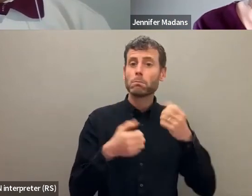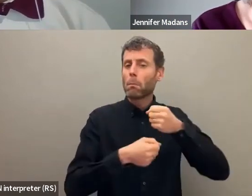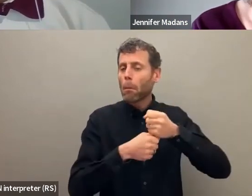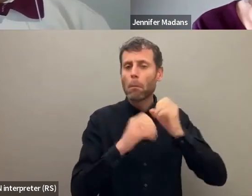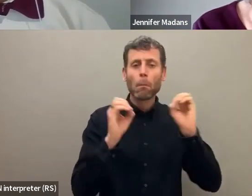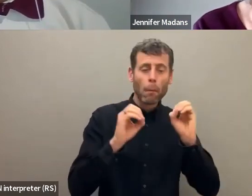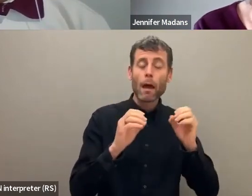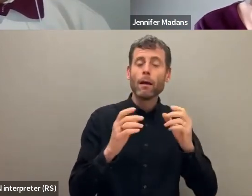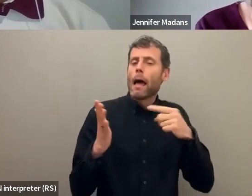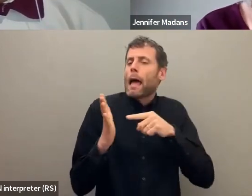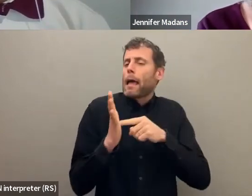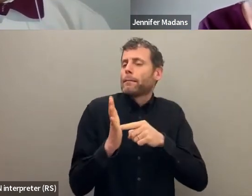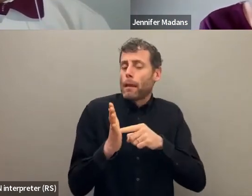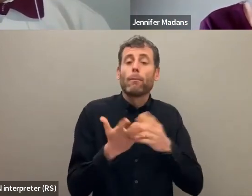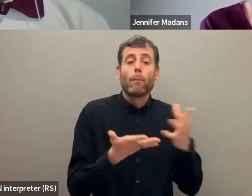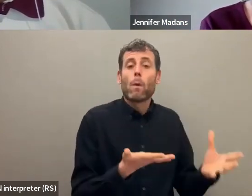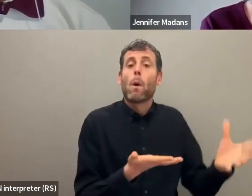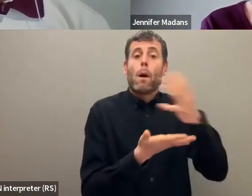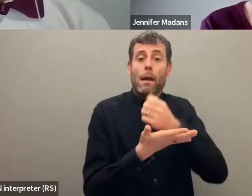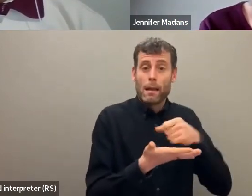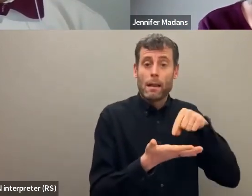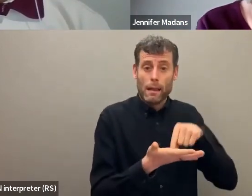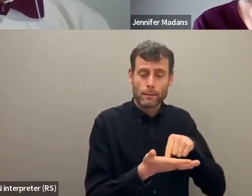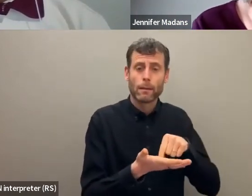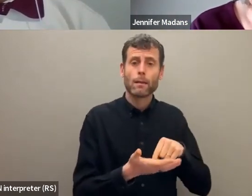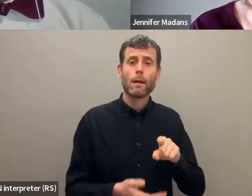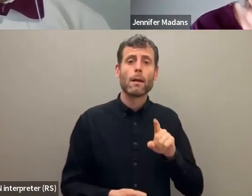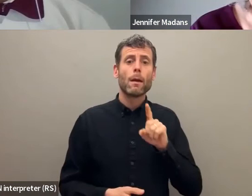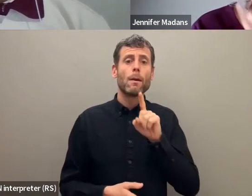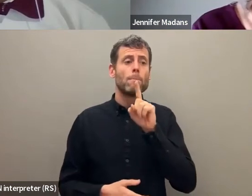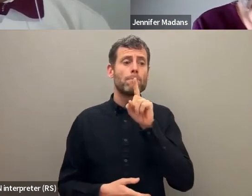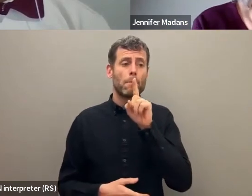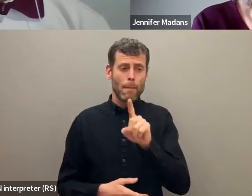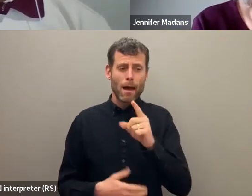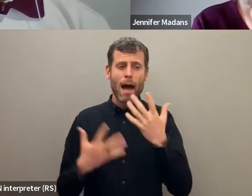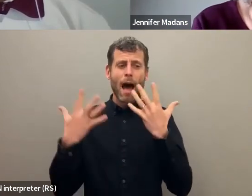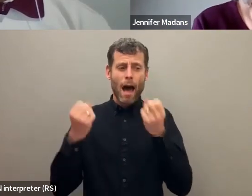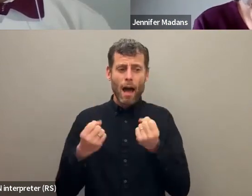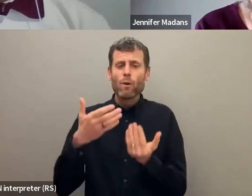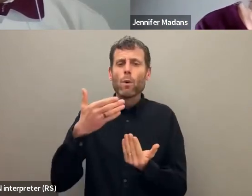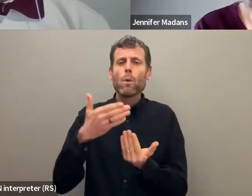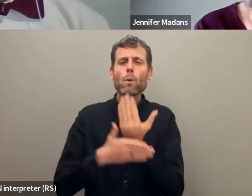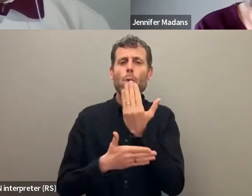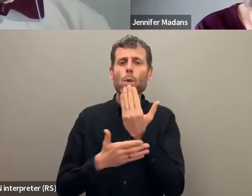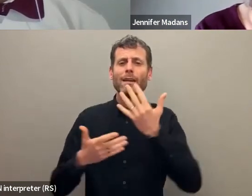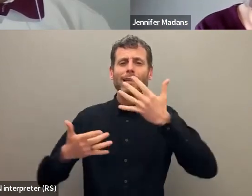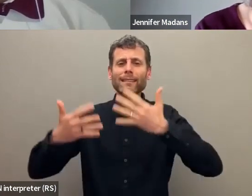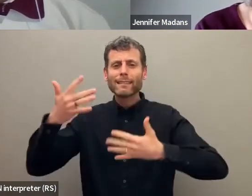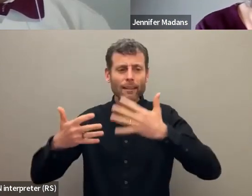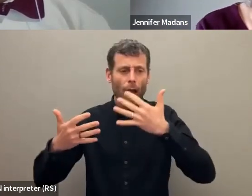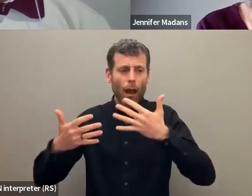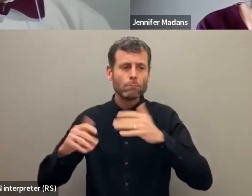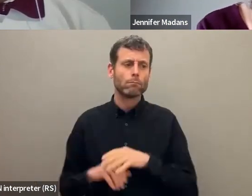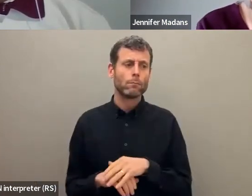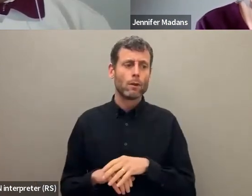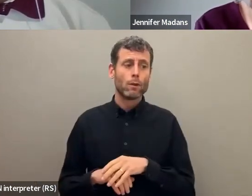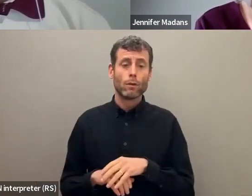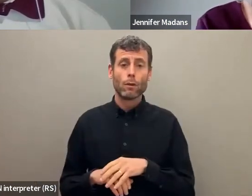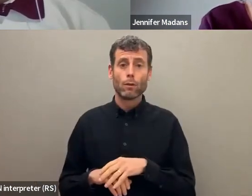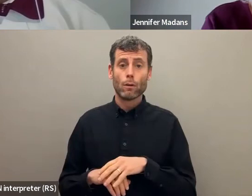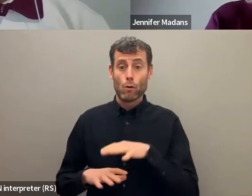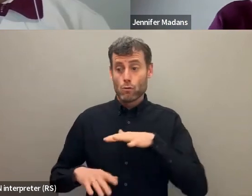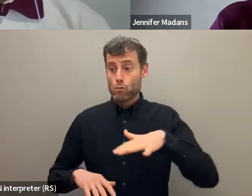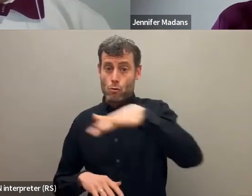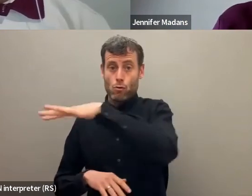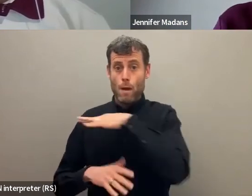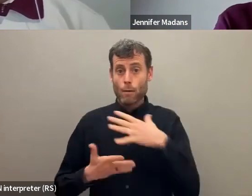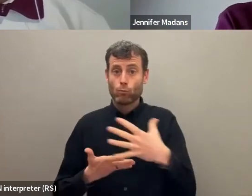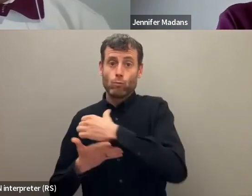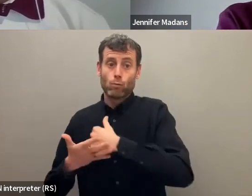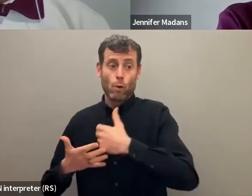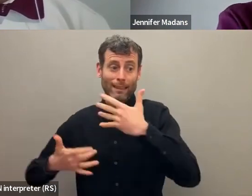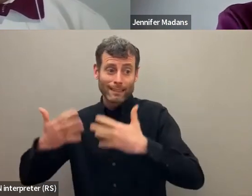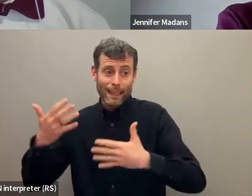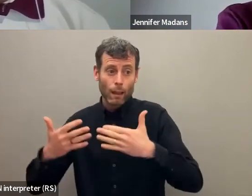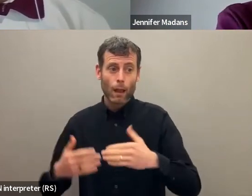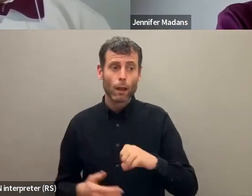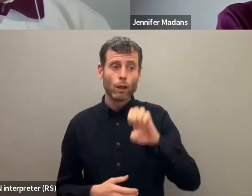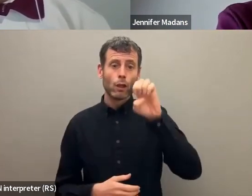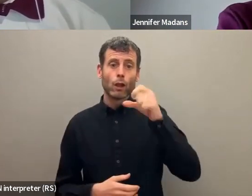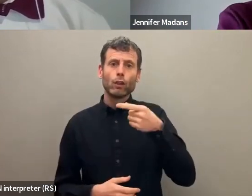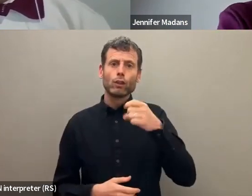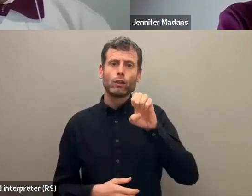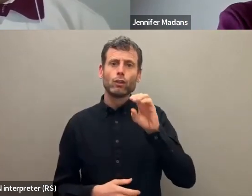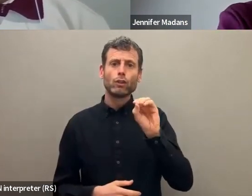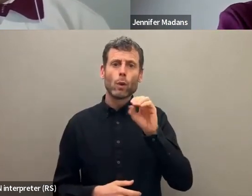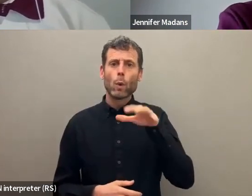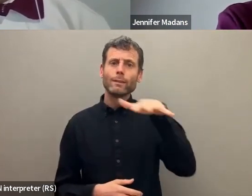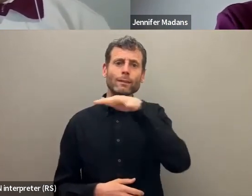Jennifer Madans: One of which is content and i'll talk a little bit more about that in the next few minutes and that's just you know what are we collecting information about and, as I said, we collected on a very wide range of topics and then there's the analysis and dissemination of those data.